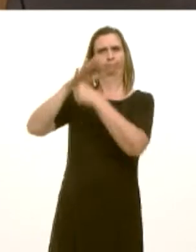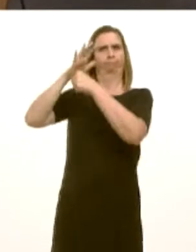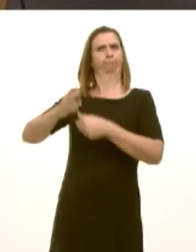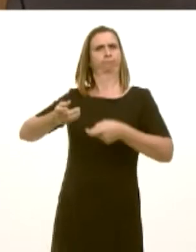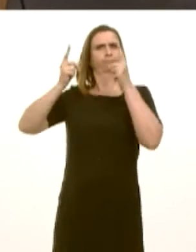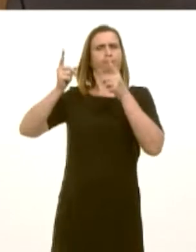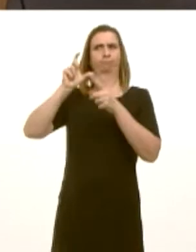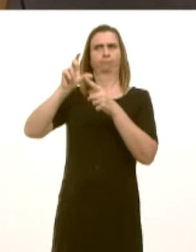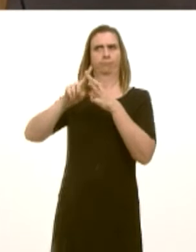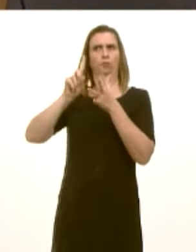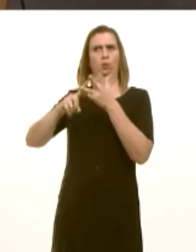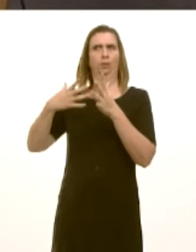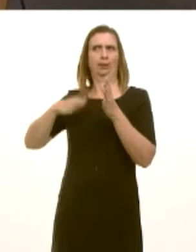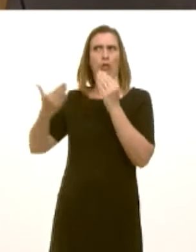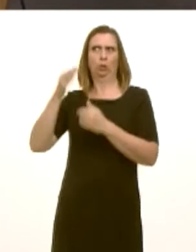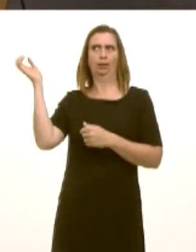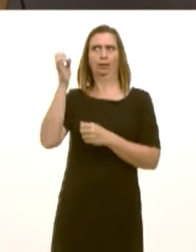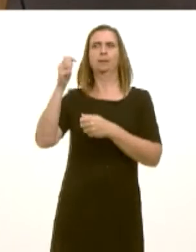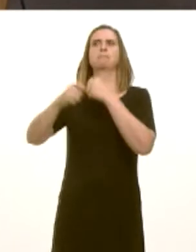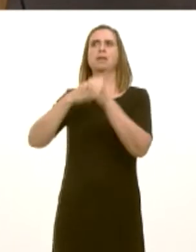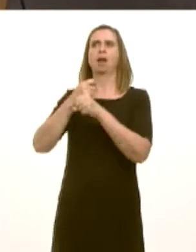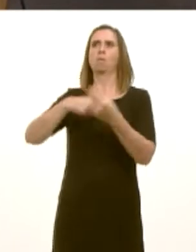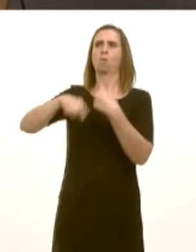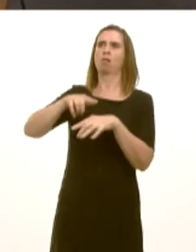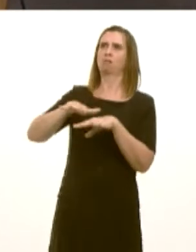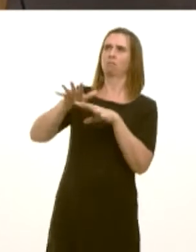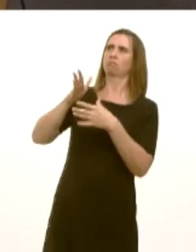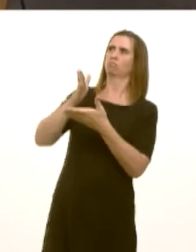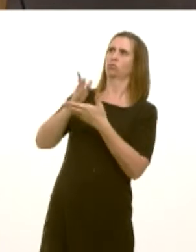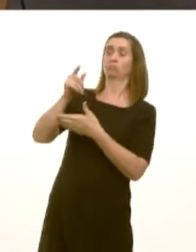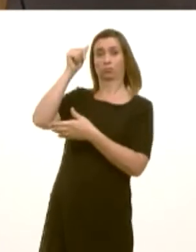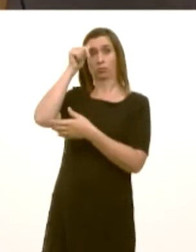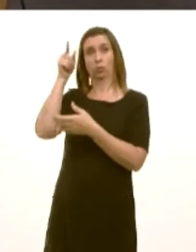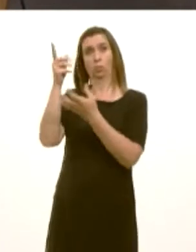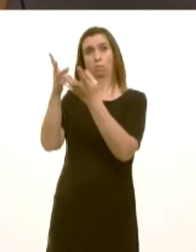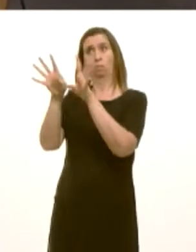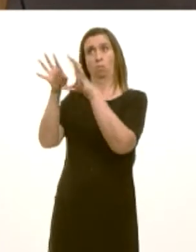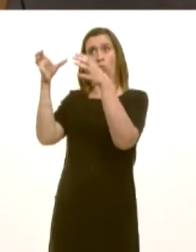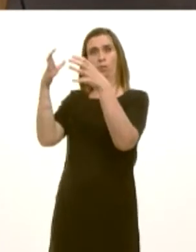We cannot pretend that the board finds itself in a position of strength in terms of its